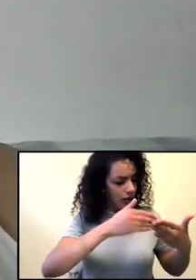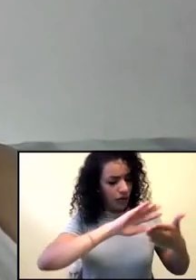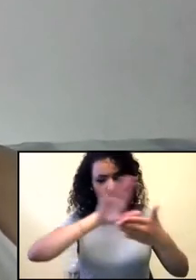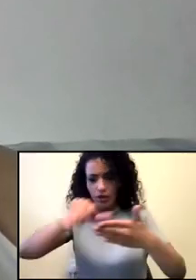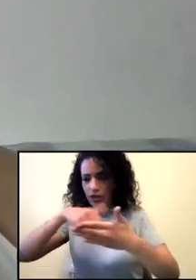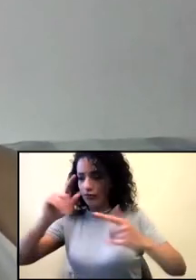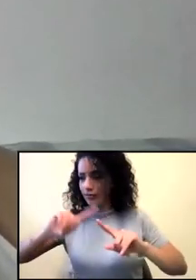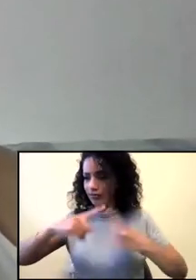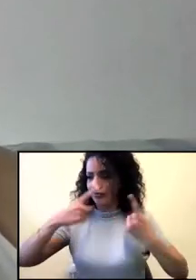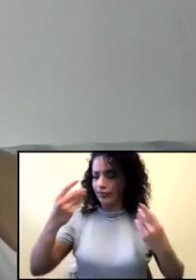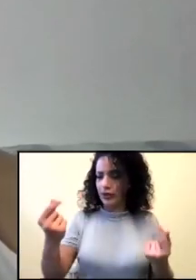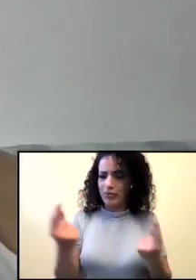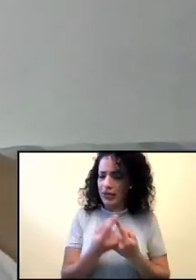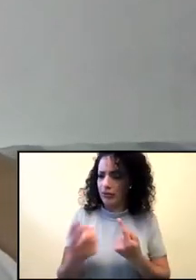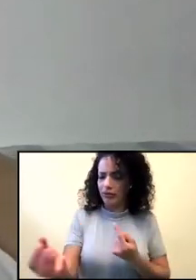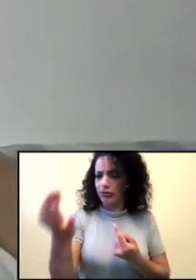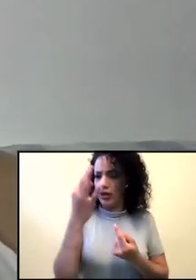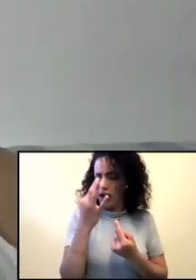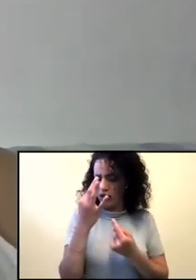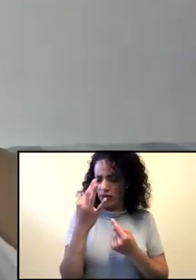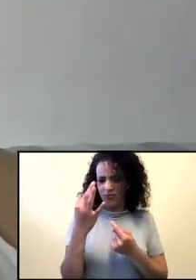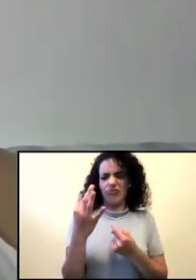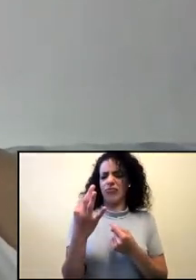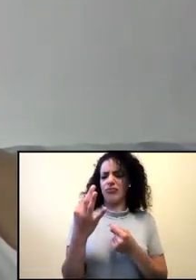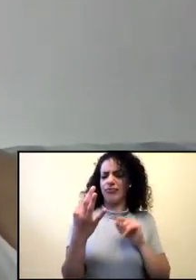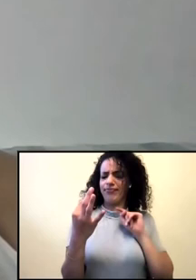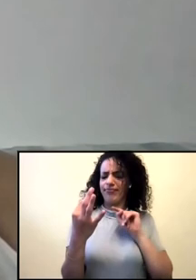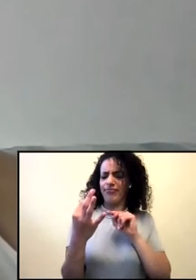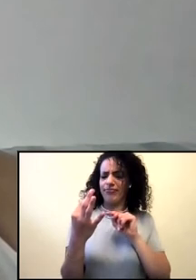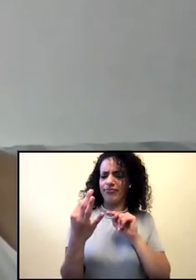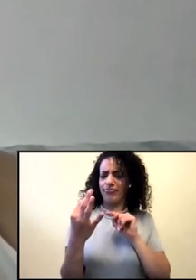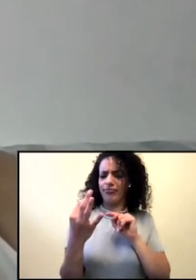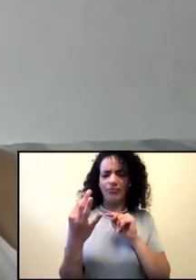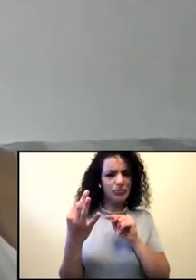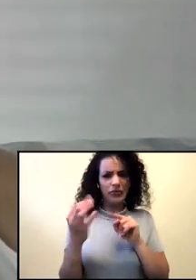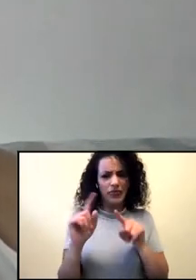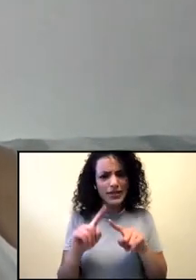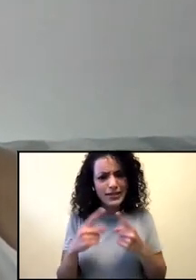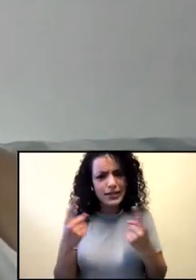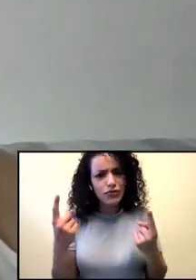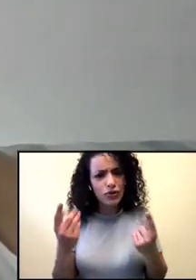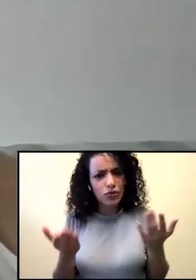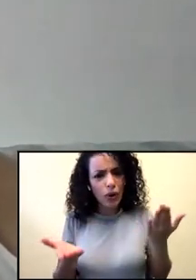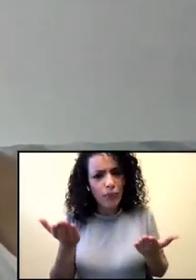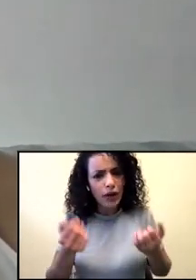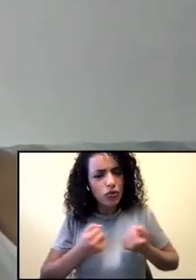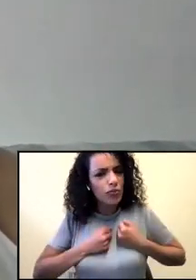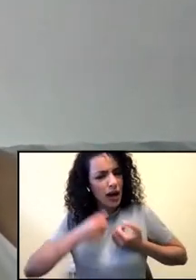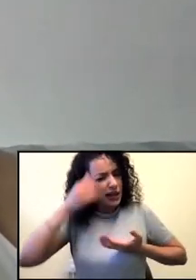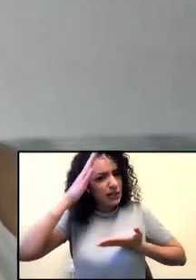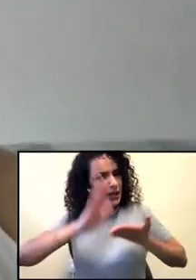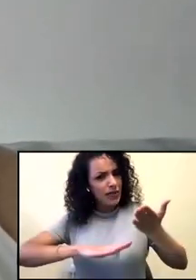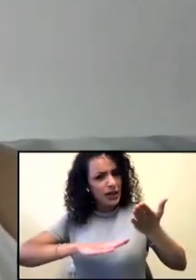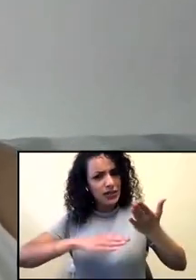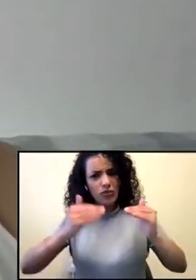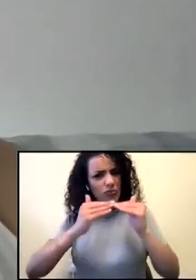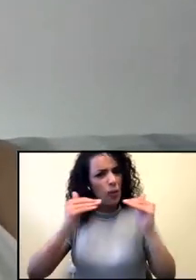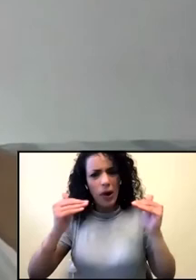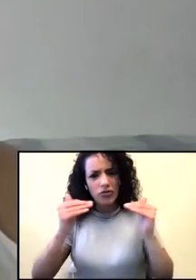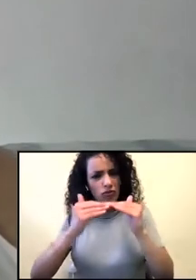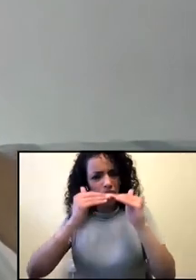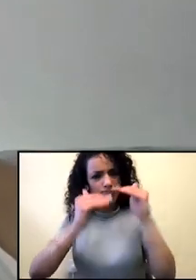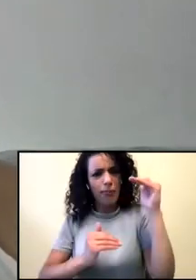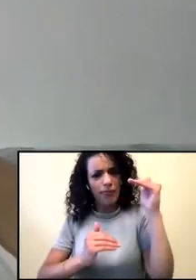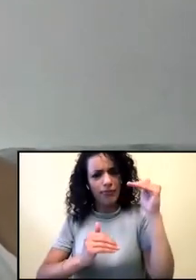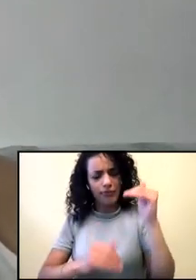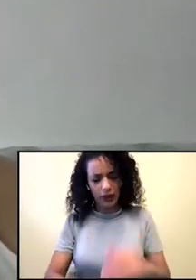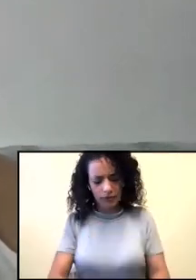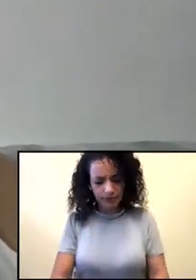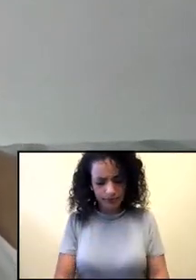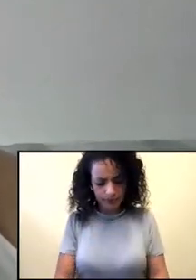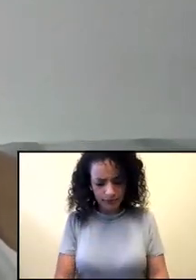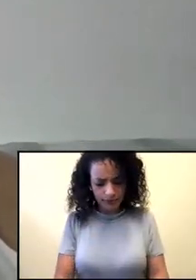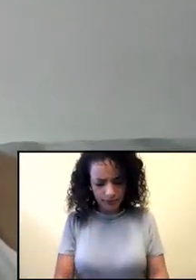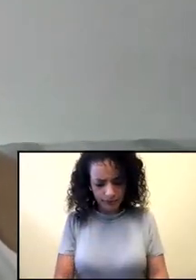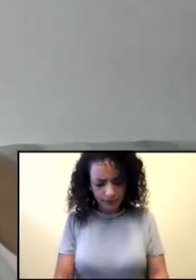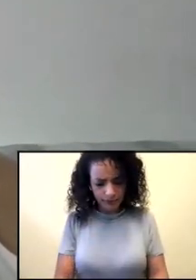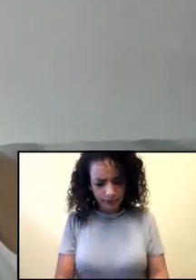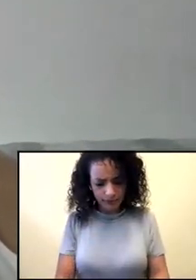asking were not really, was like very different to what my experience was, and so yes I do find that